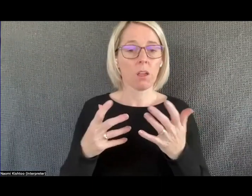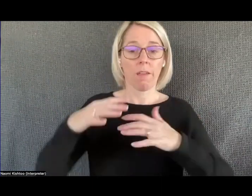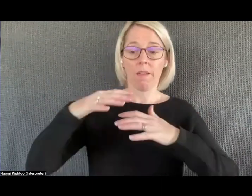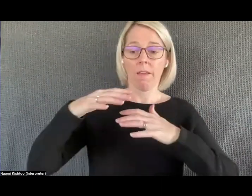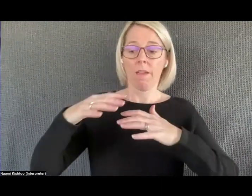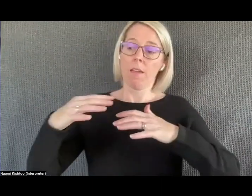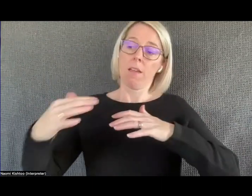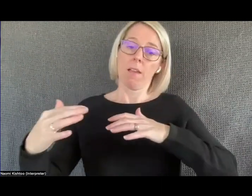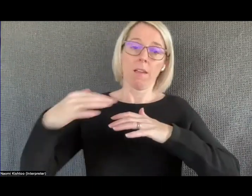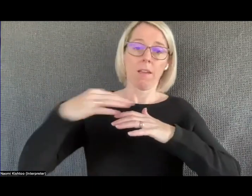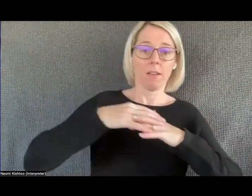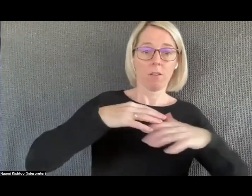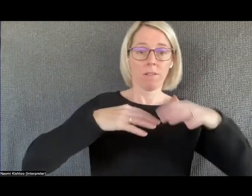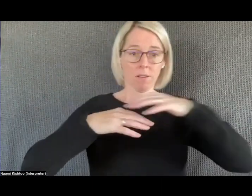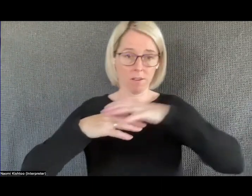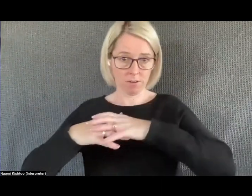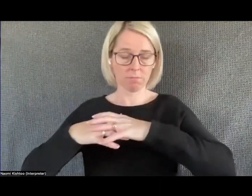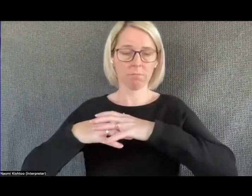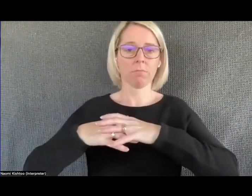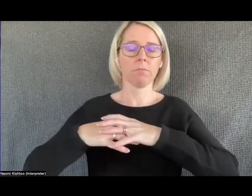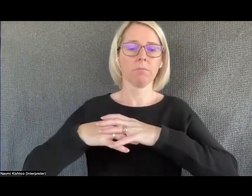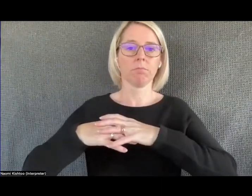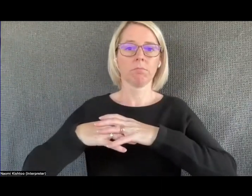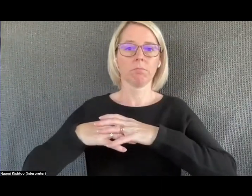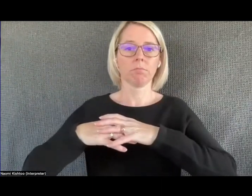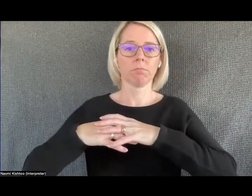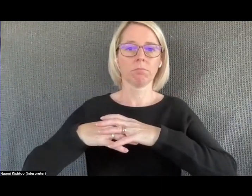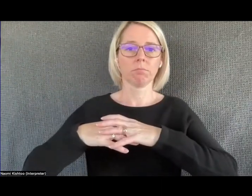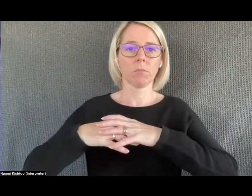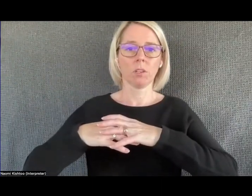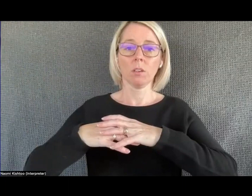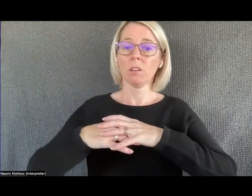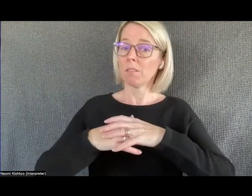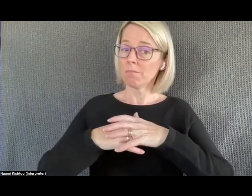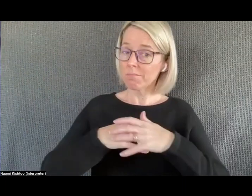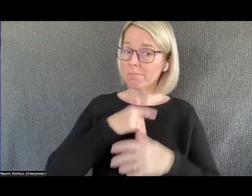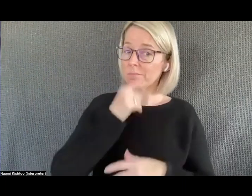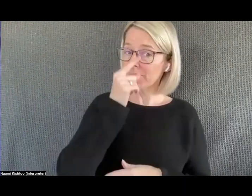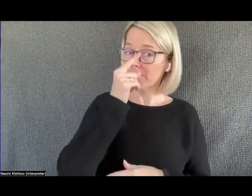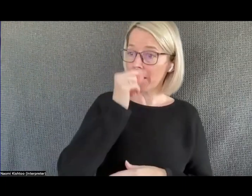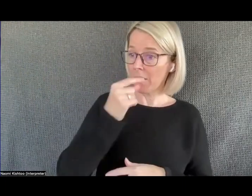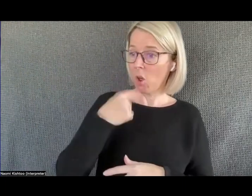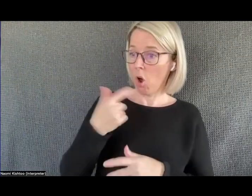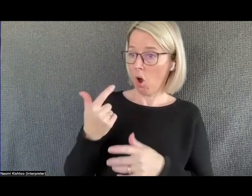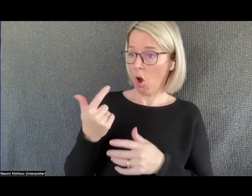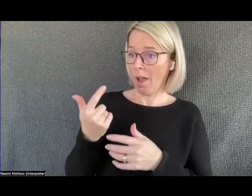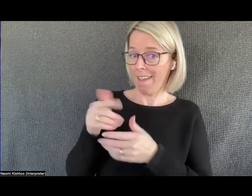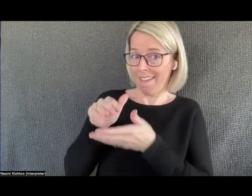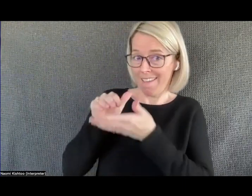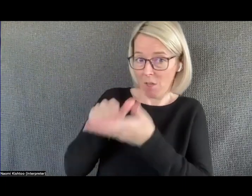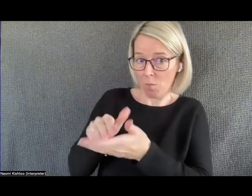is it best if the person leading this chooses this position?”